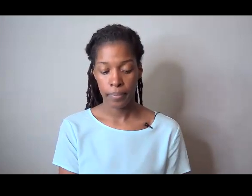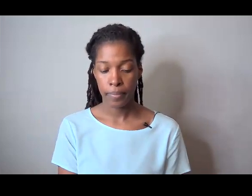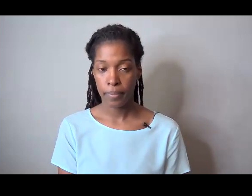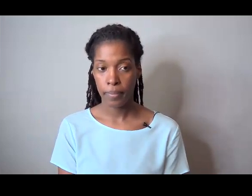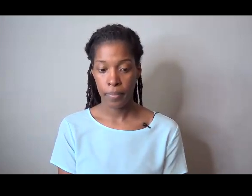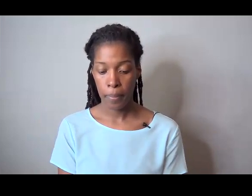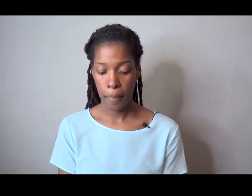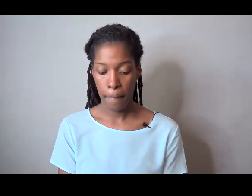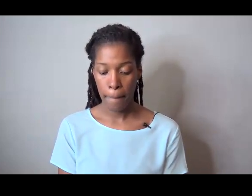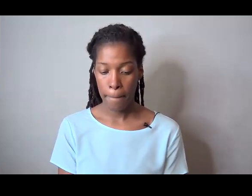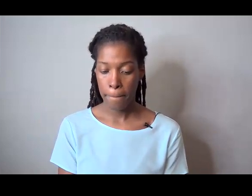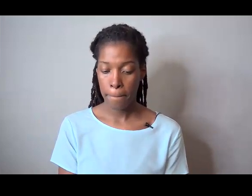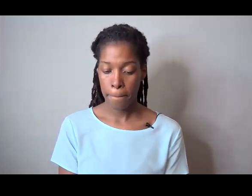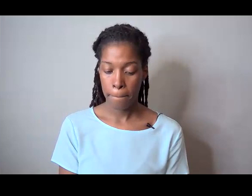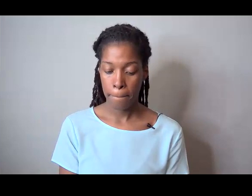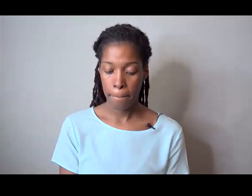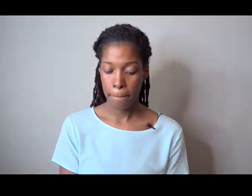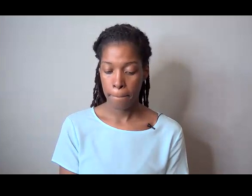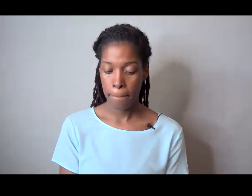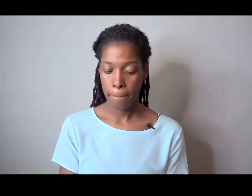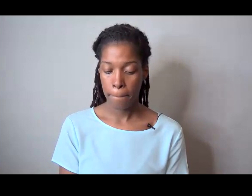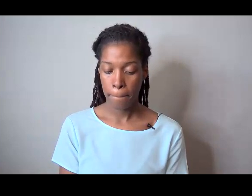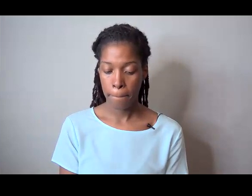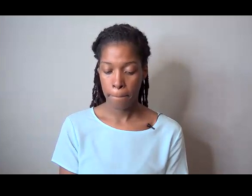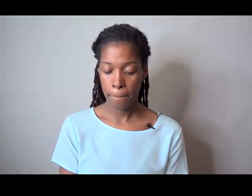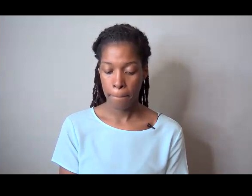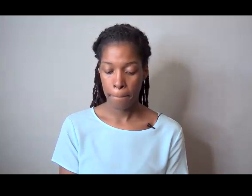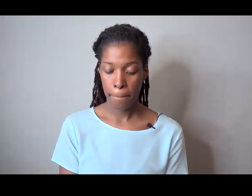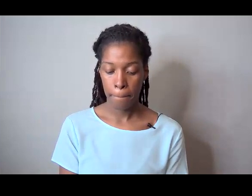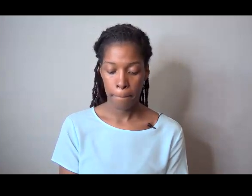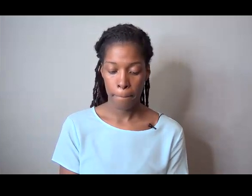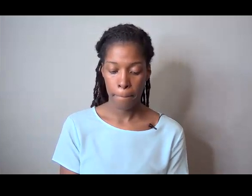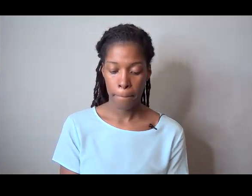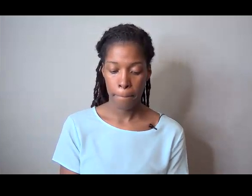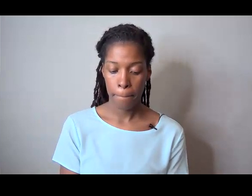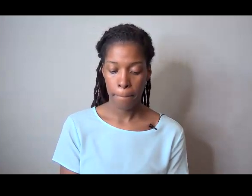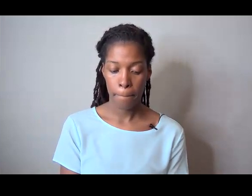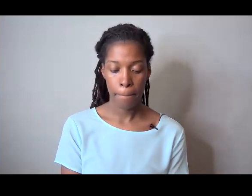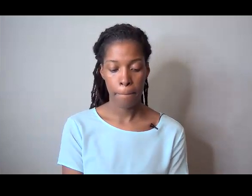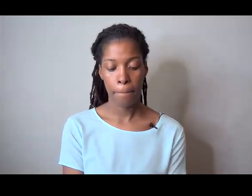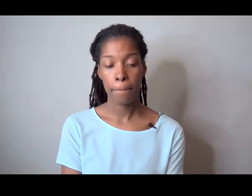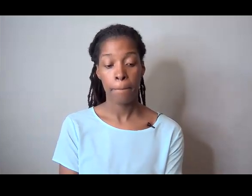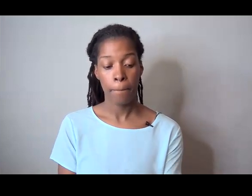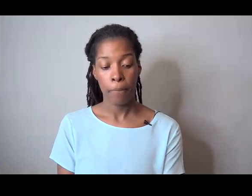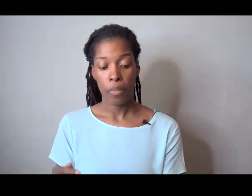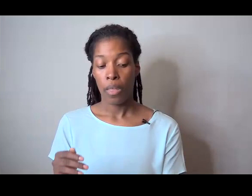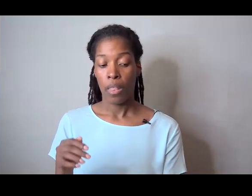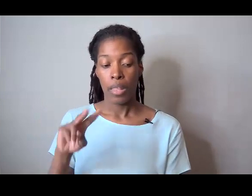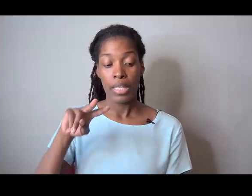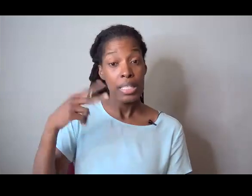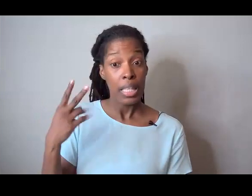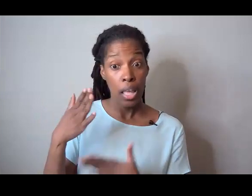So the second item you want to be prepared to report to social security when you become self-employed